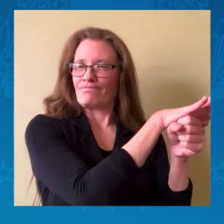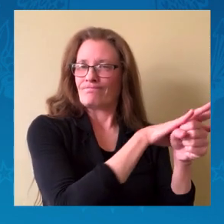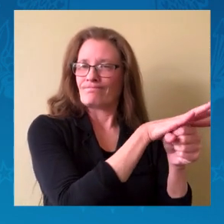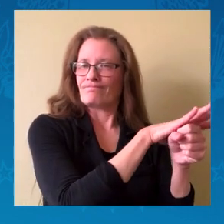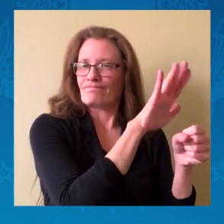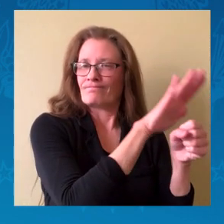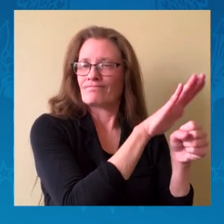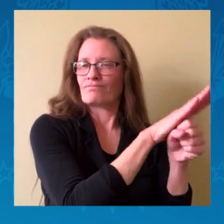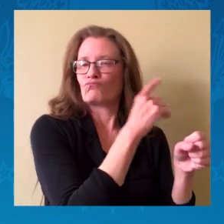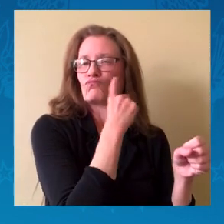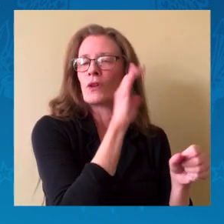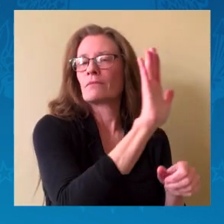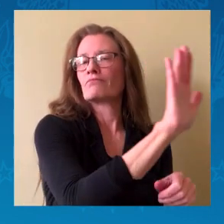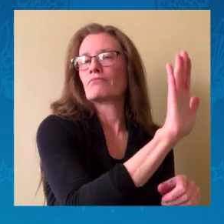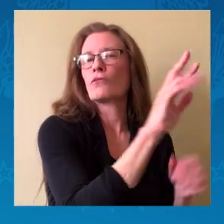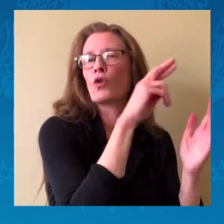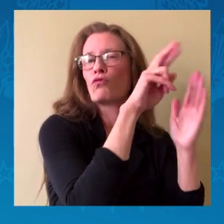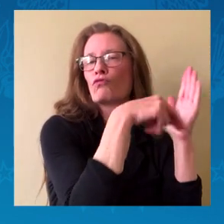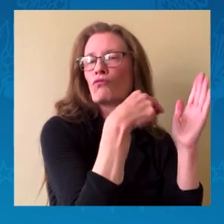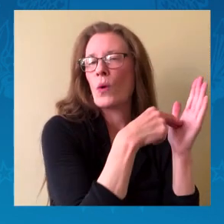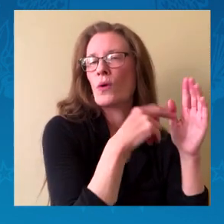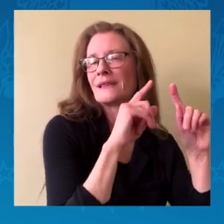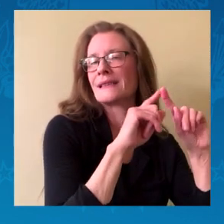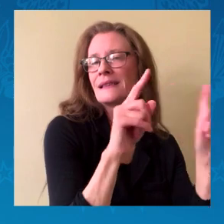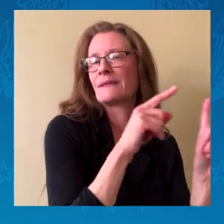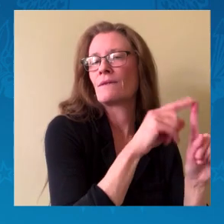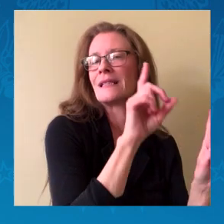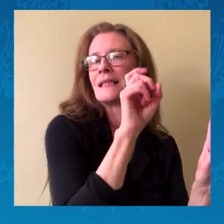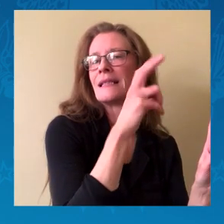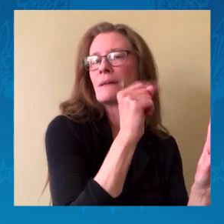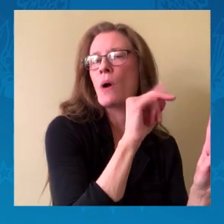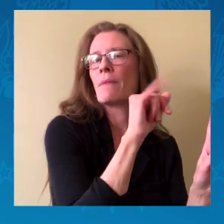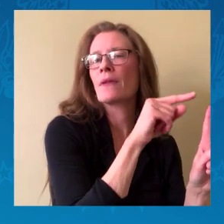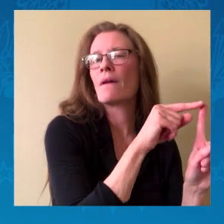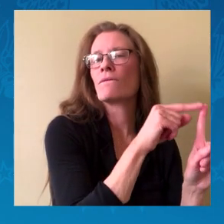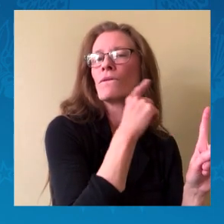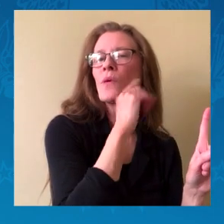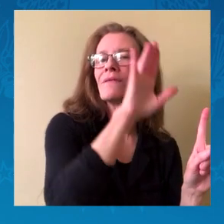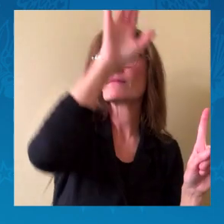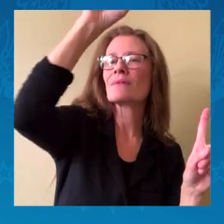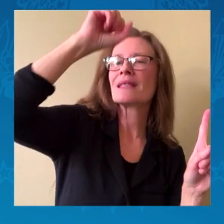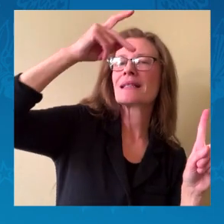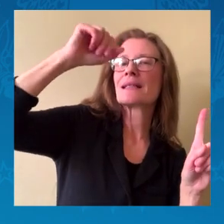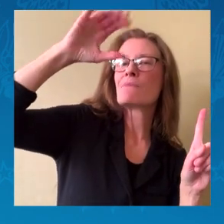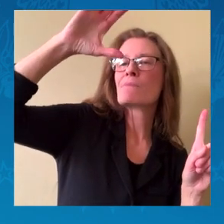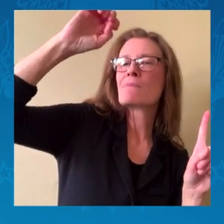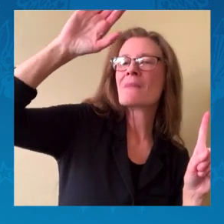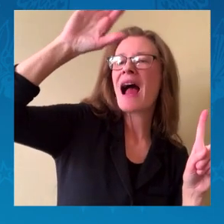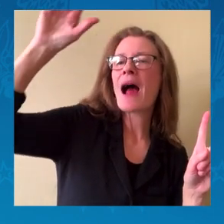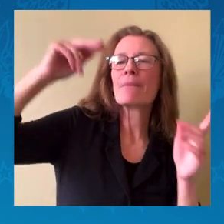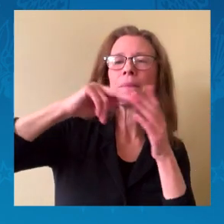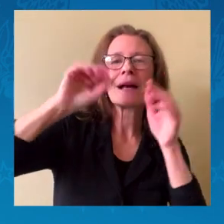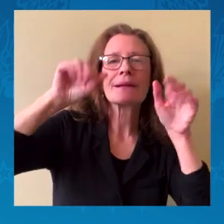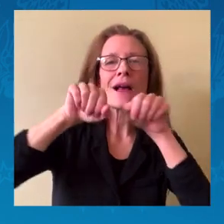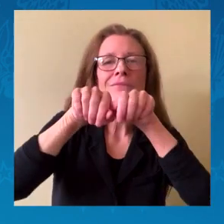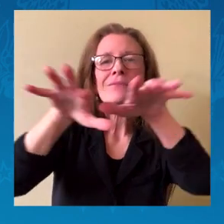to use space to provide cities and local jurisdictions with the best available science,